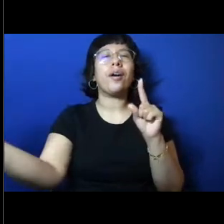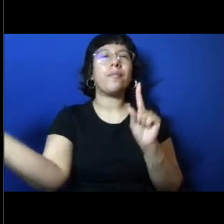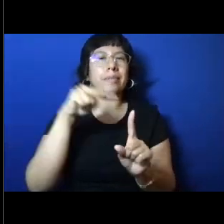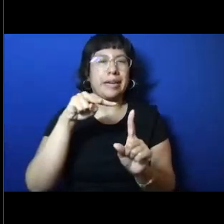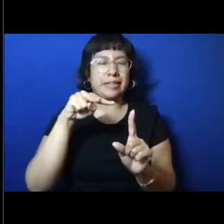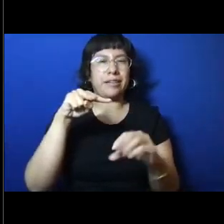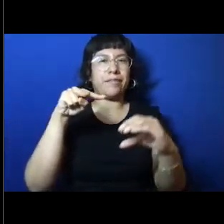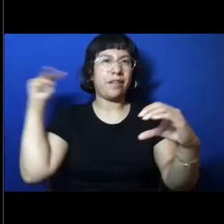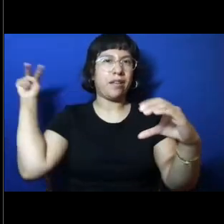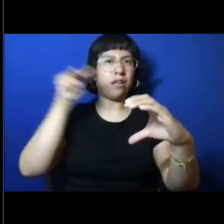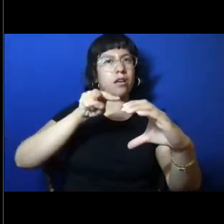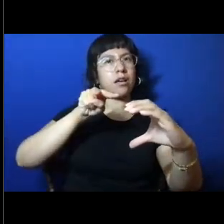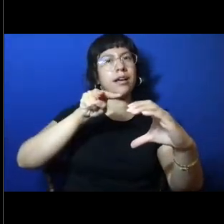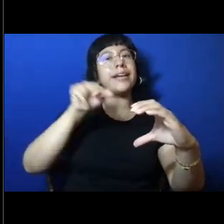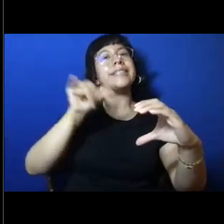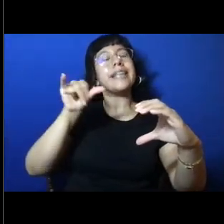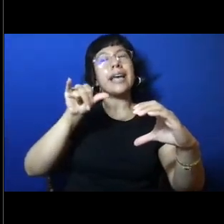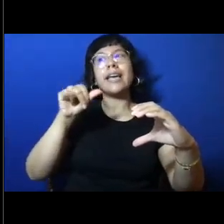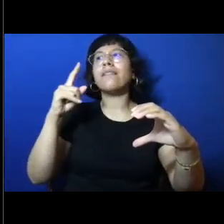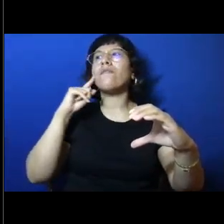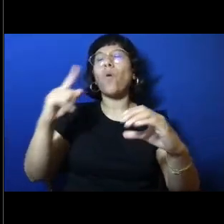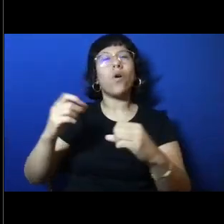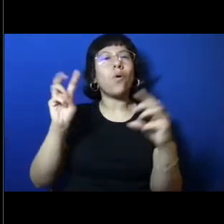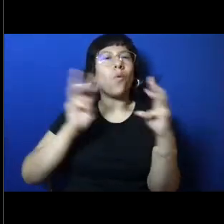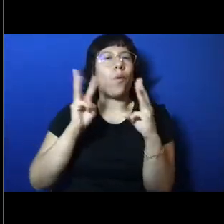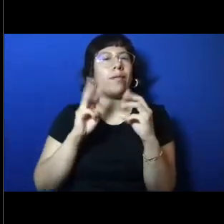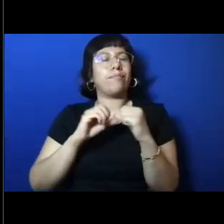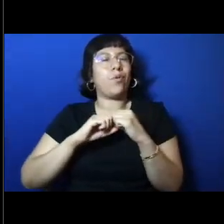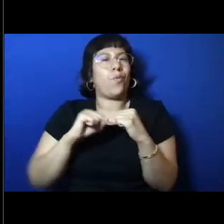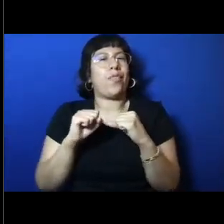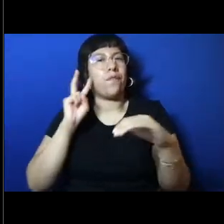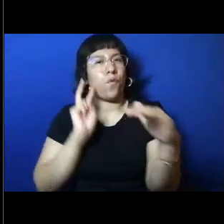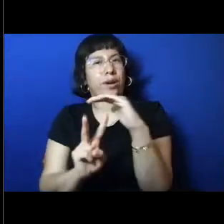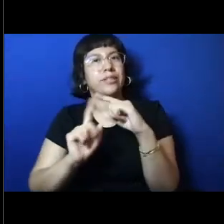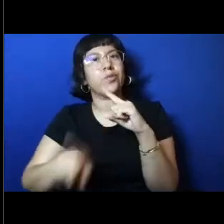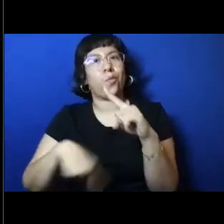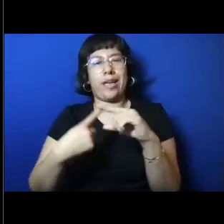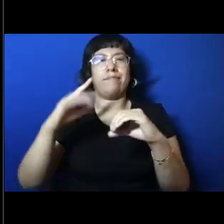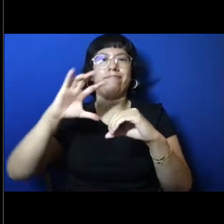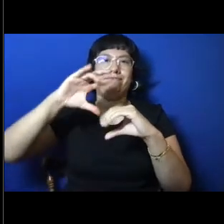gives a similar perspective for the weather forecasts as they go around the earth. [Nicole] Gotcha.